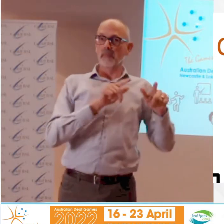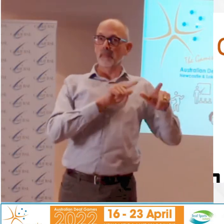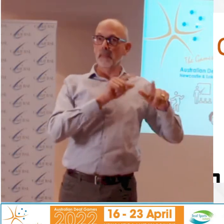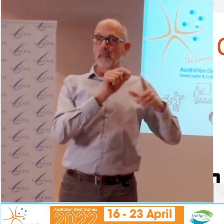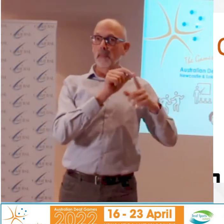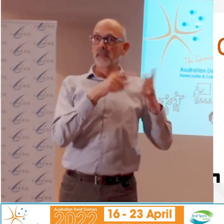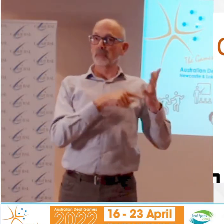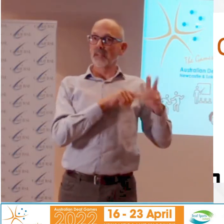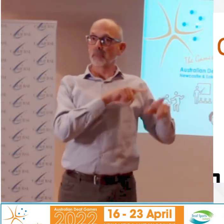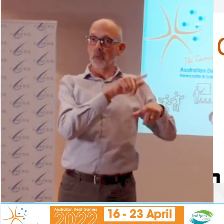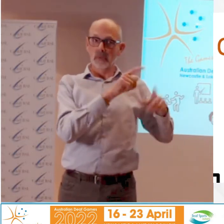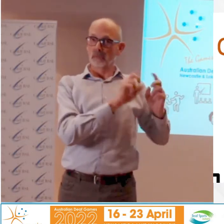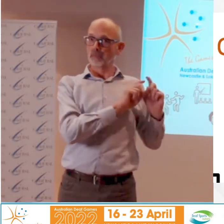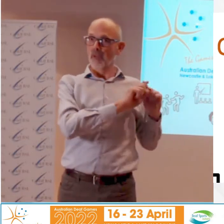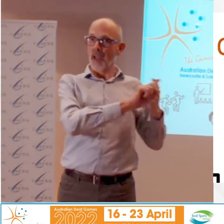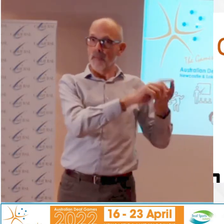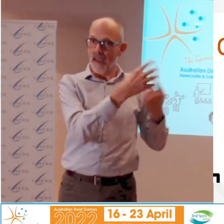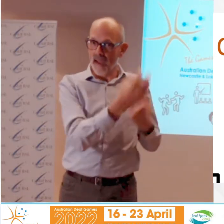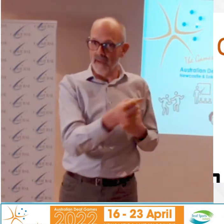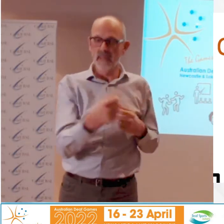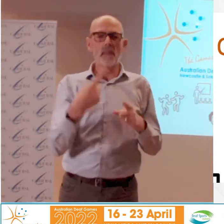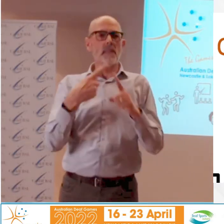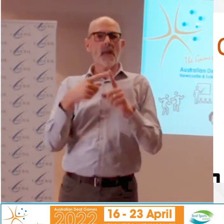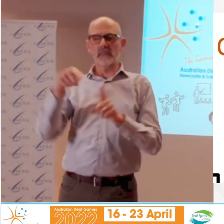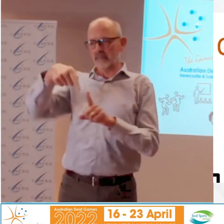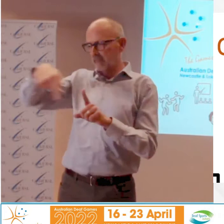it's really not far from public transport it's really accessible